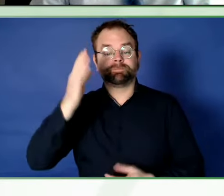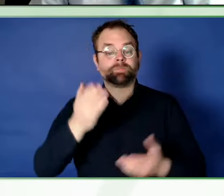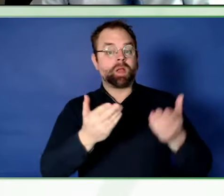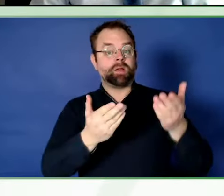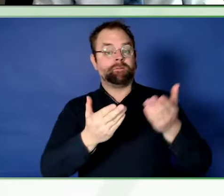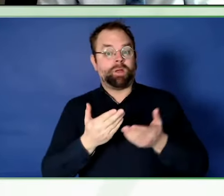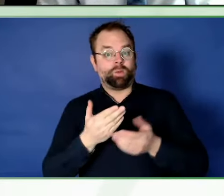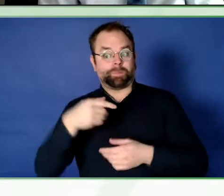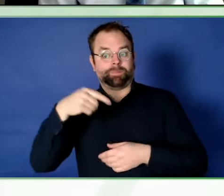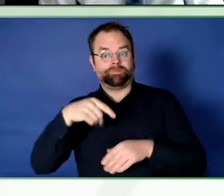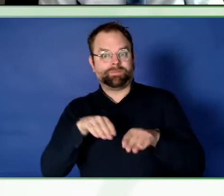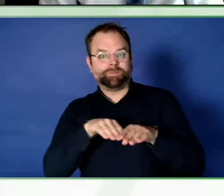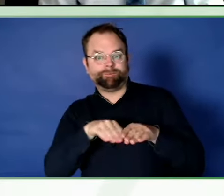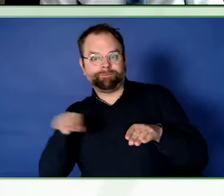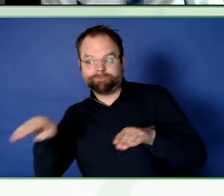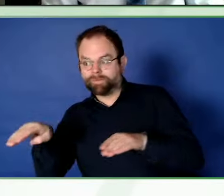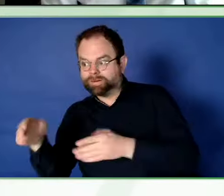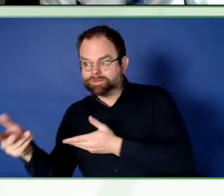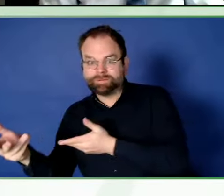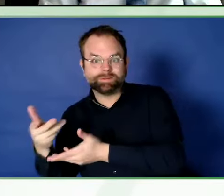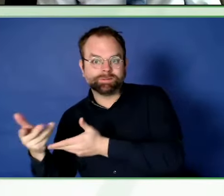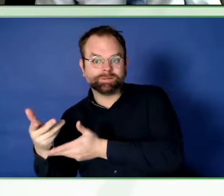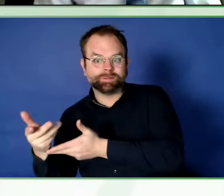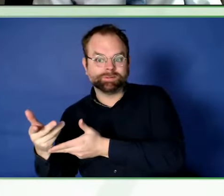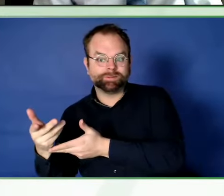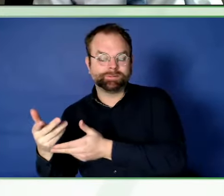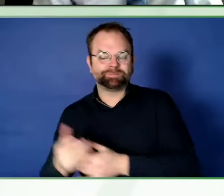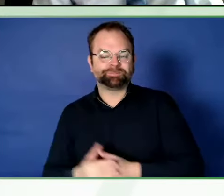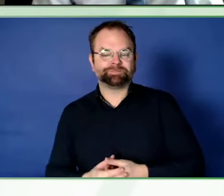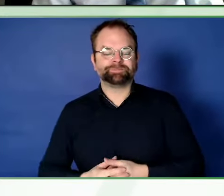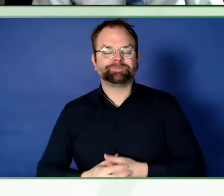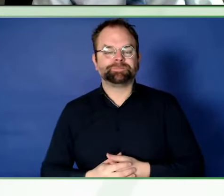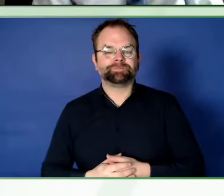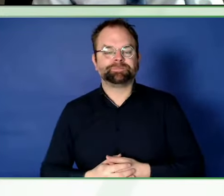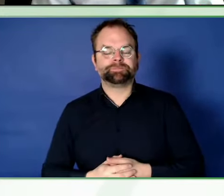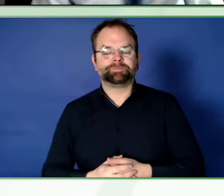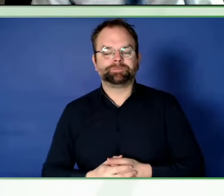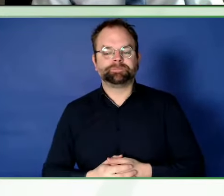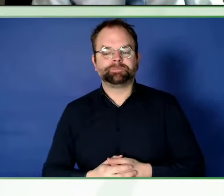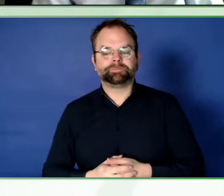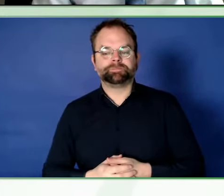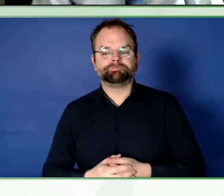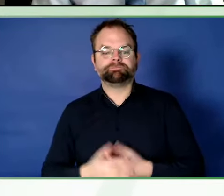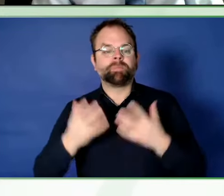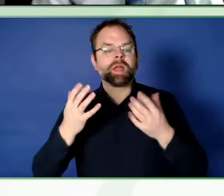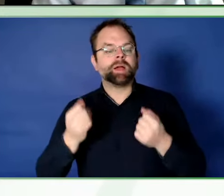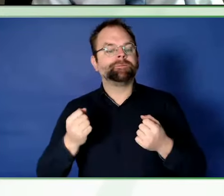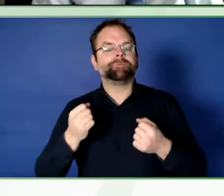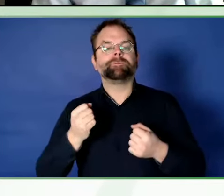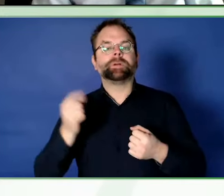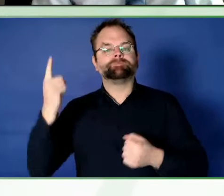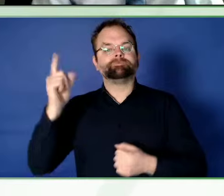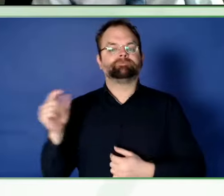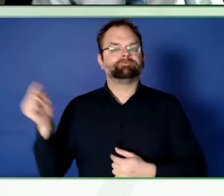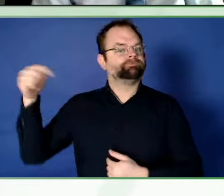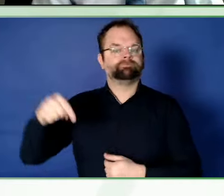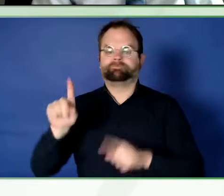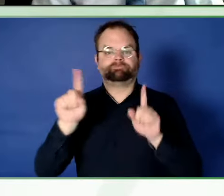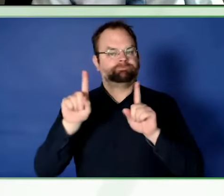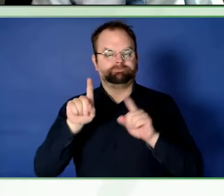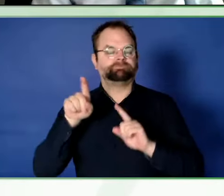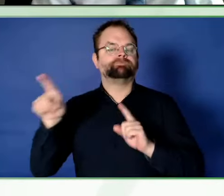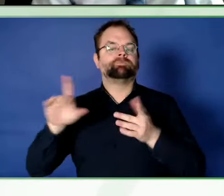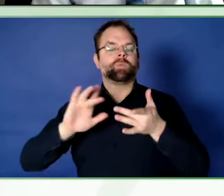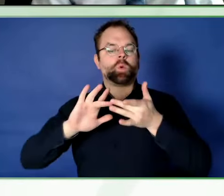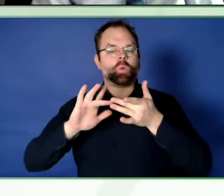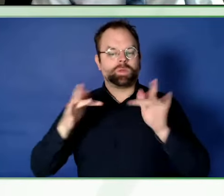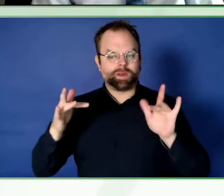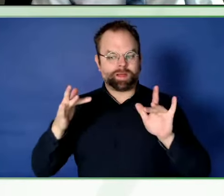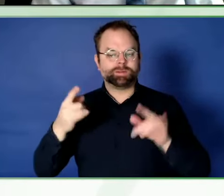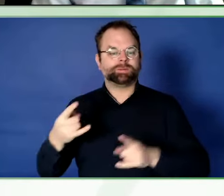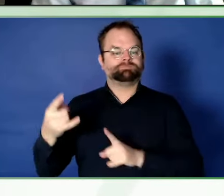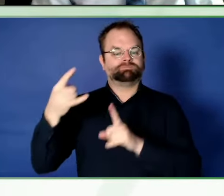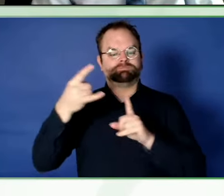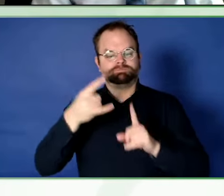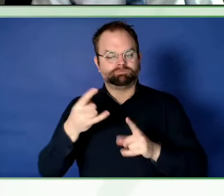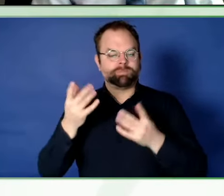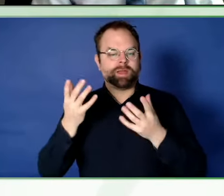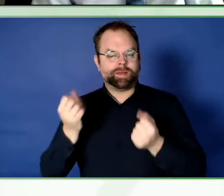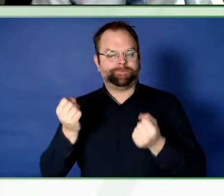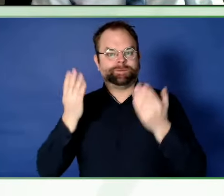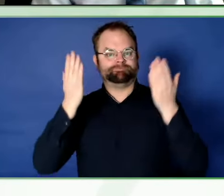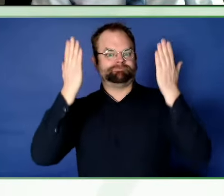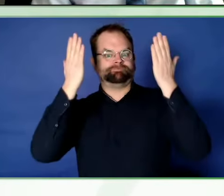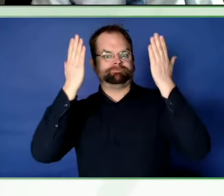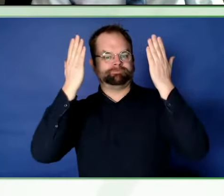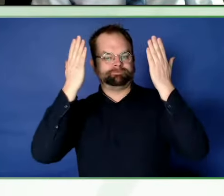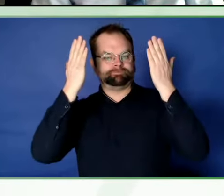Welcome Mr. Mani RAZAVIZADEH from the Baavar Association, which have a spectacular project.